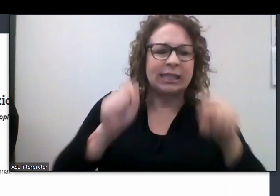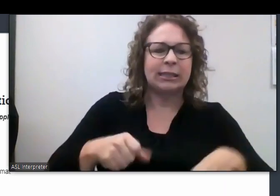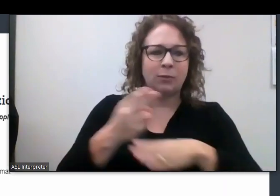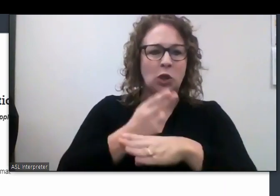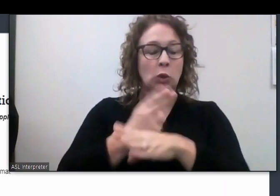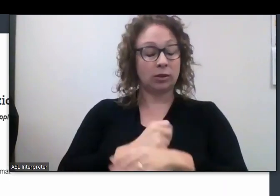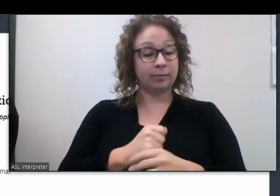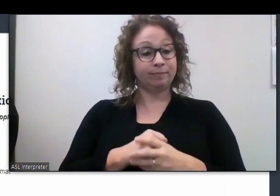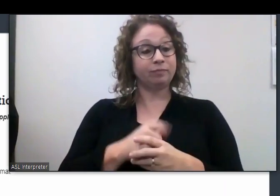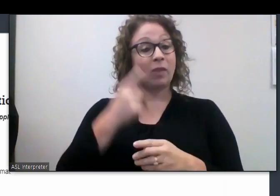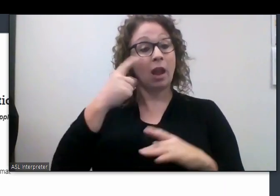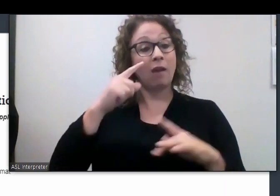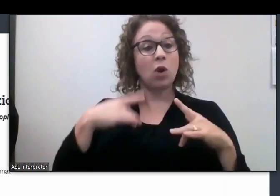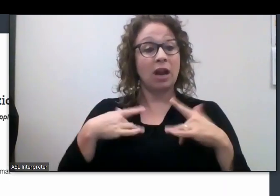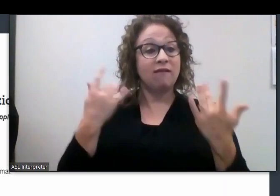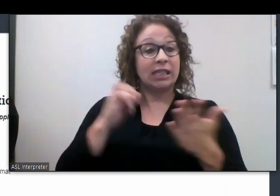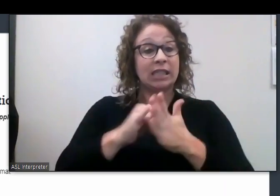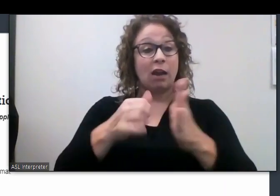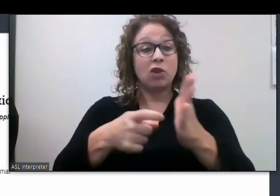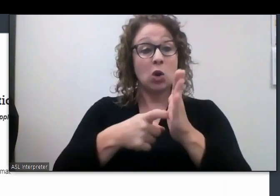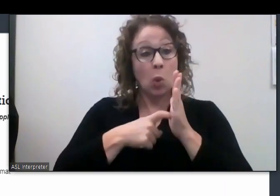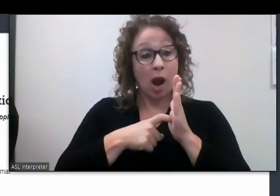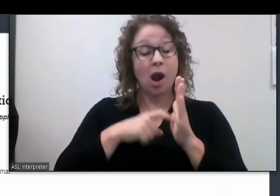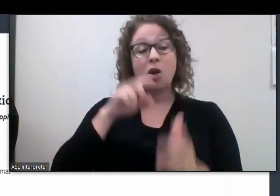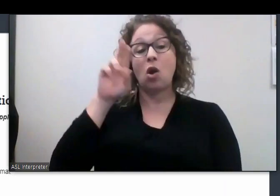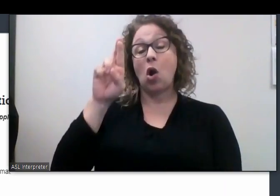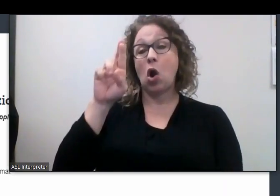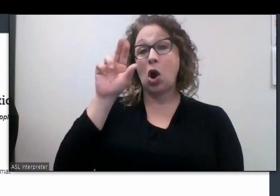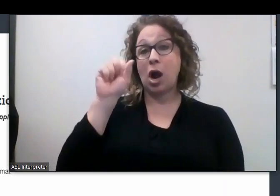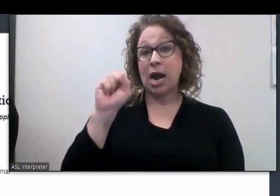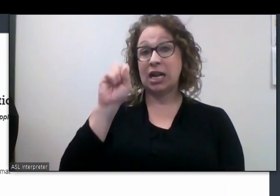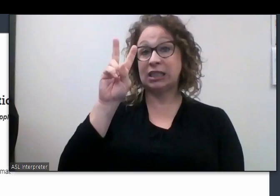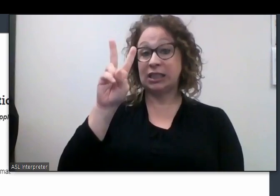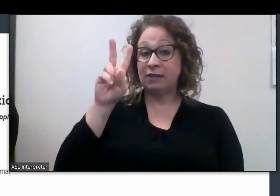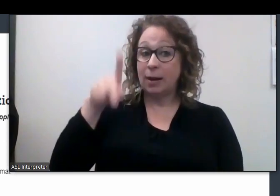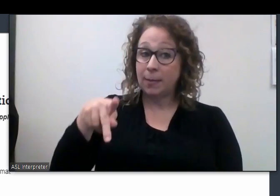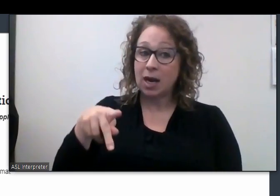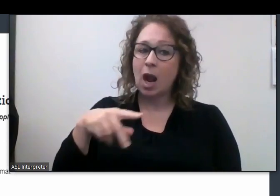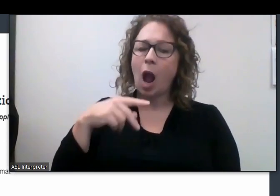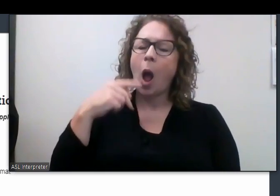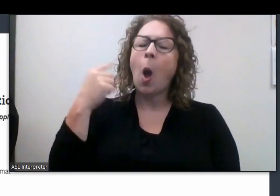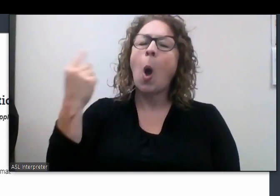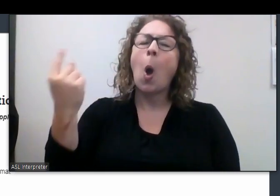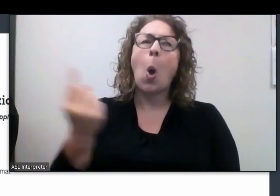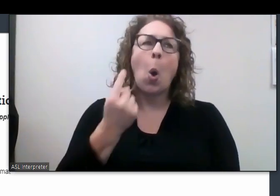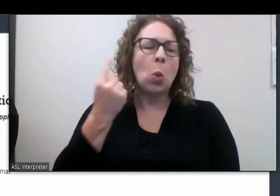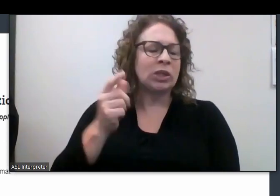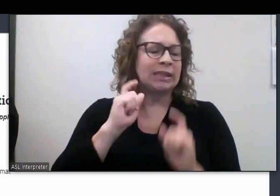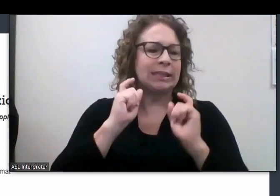For events that require participant registration always give a way for folks to request accommodations